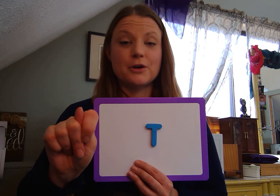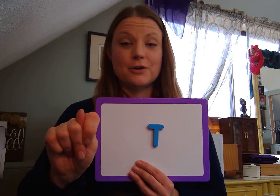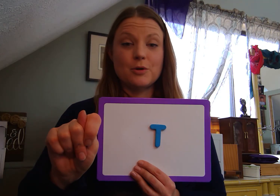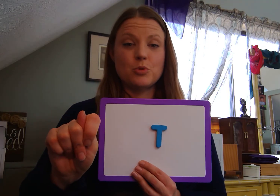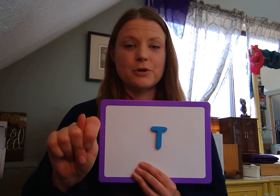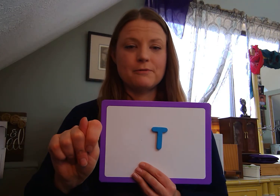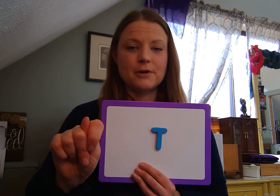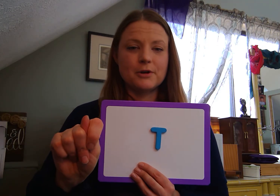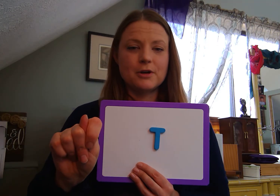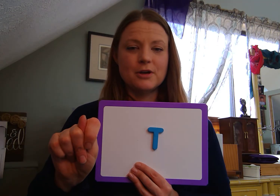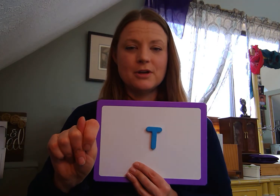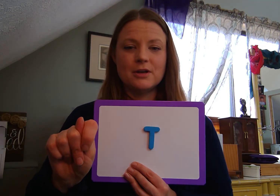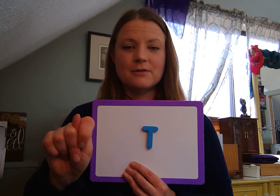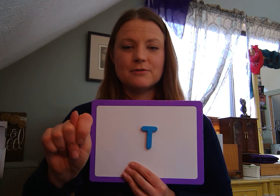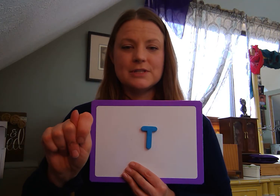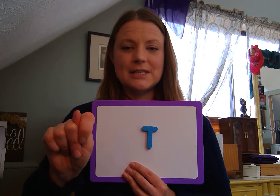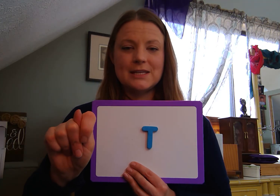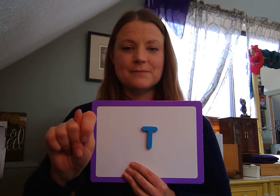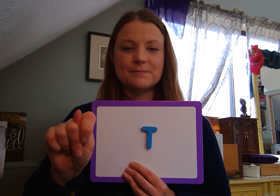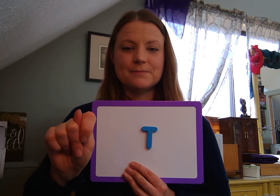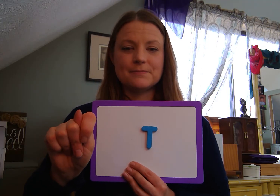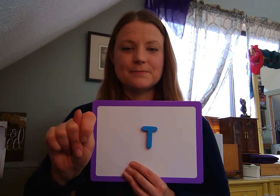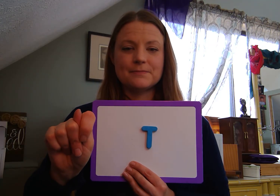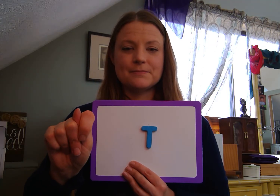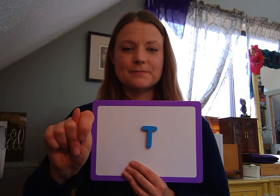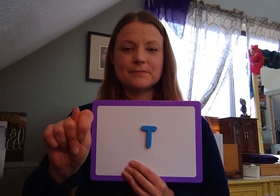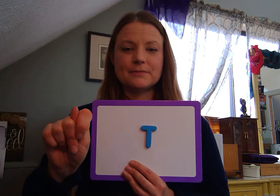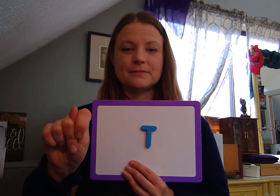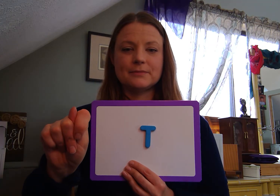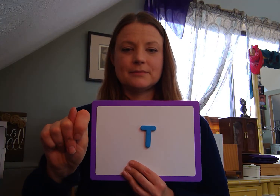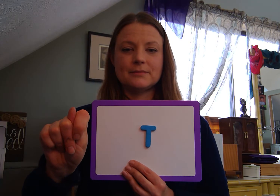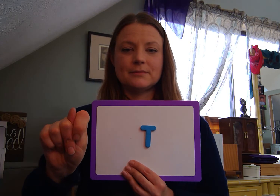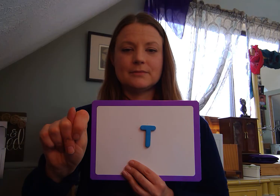our pointer finger for "T"